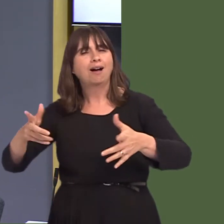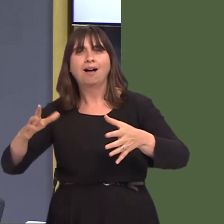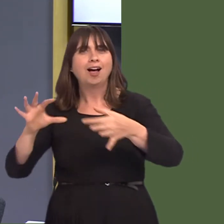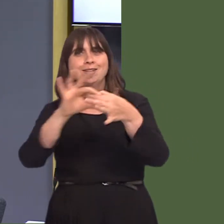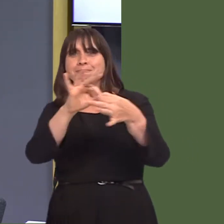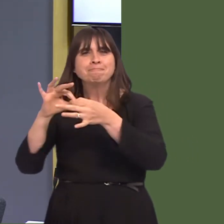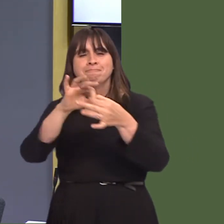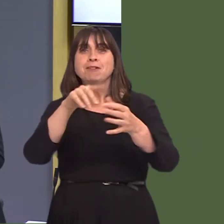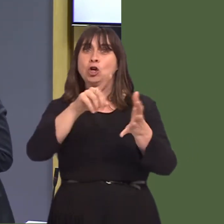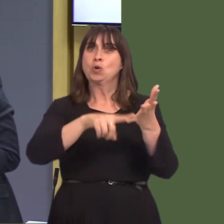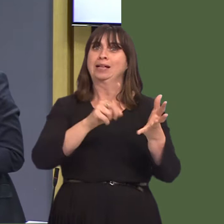in Uganda and Mbale.